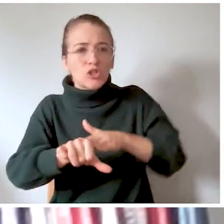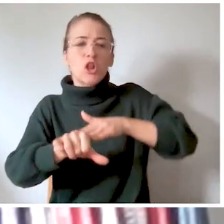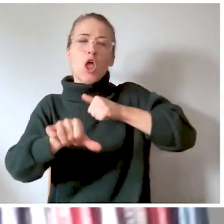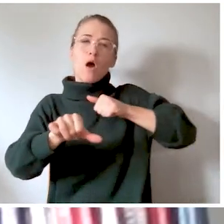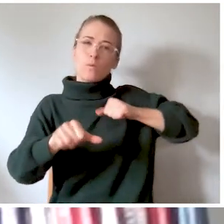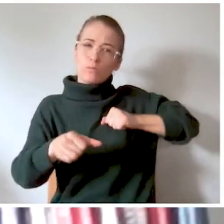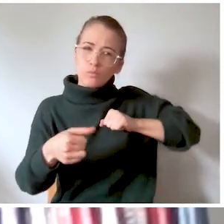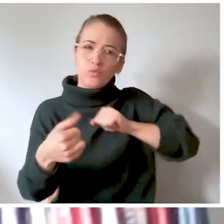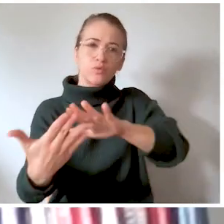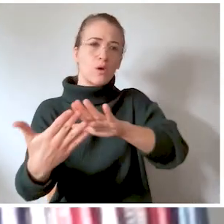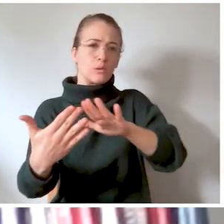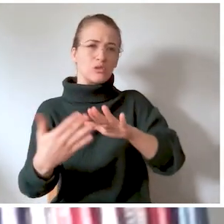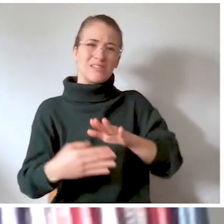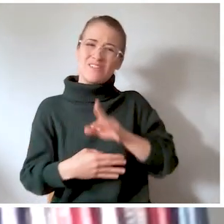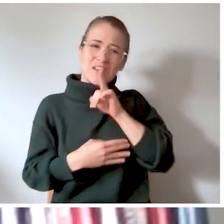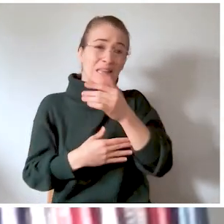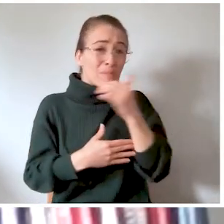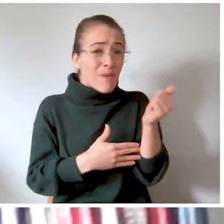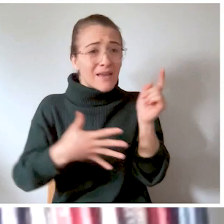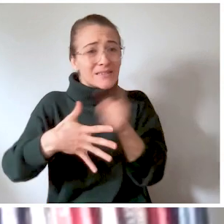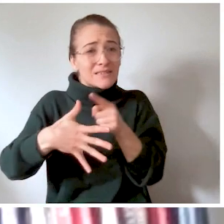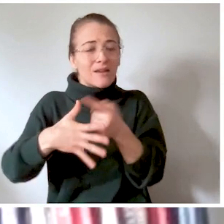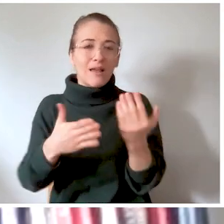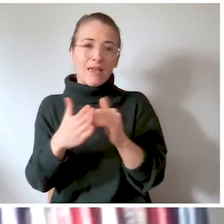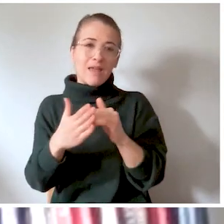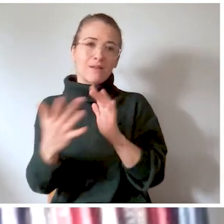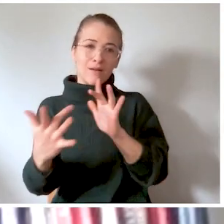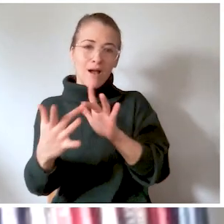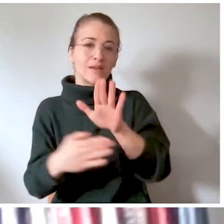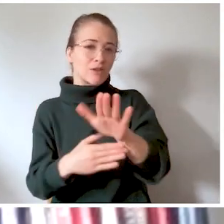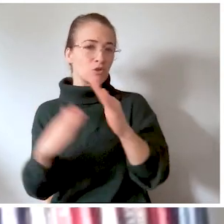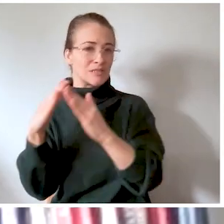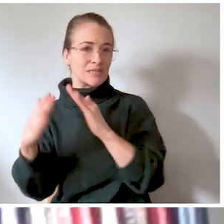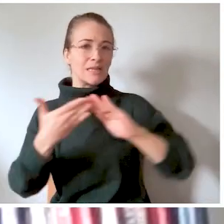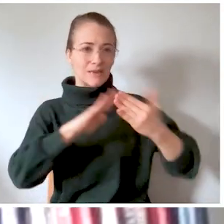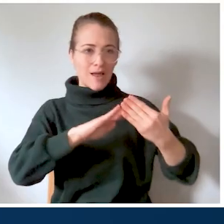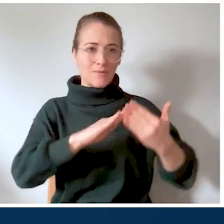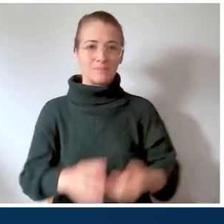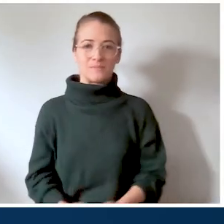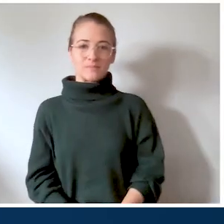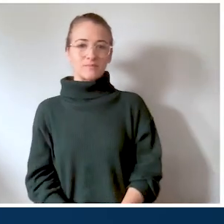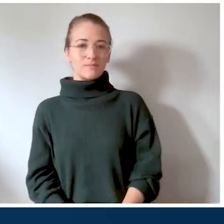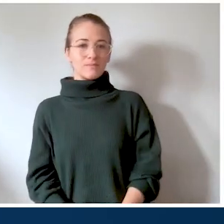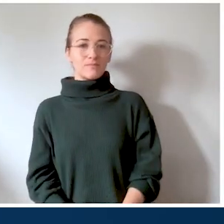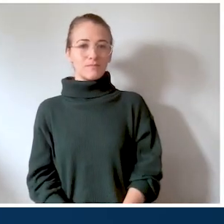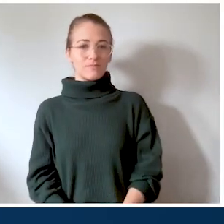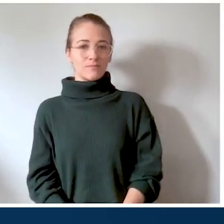to fix these problems. So the best thing is, again, reach out to your city or your town. That's right, and I like what you said,